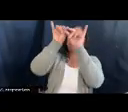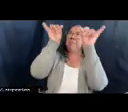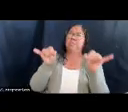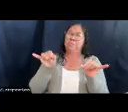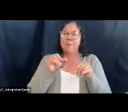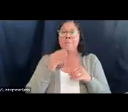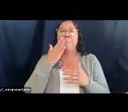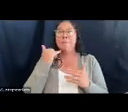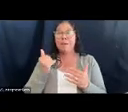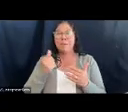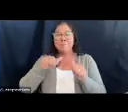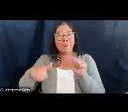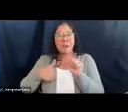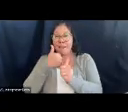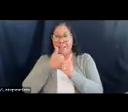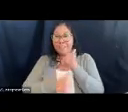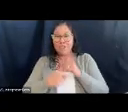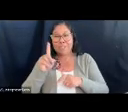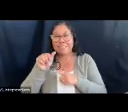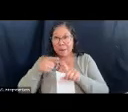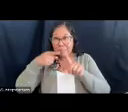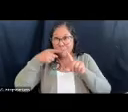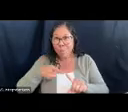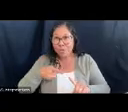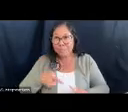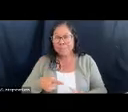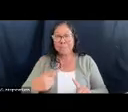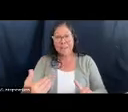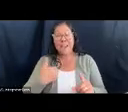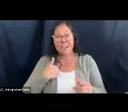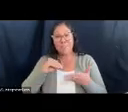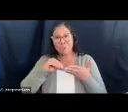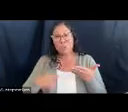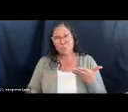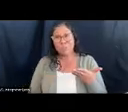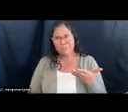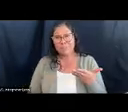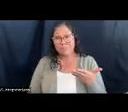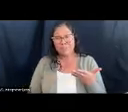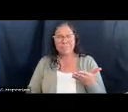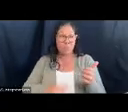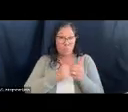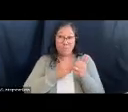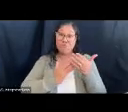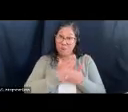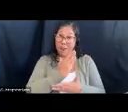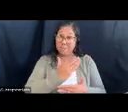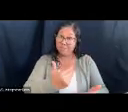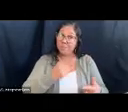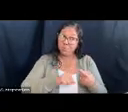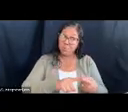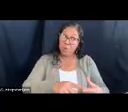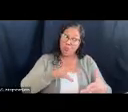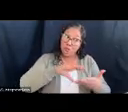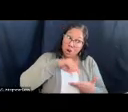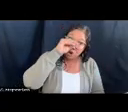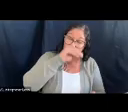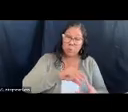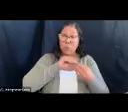Because behind every data point is a student with the right to learn, to belong, and to thrive.